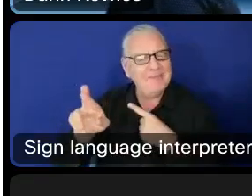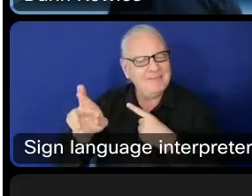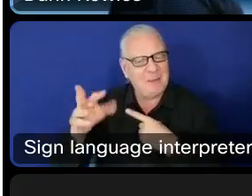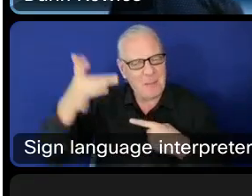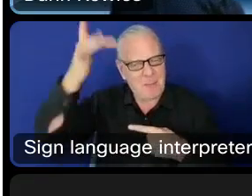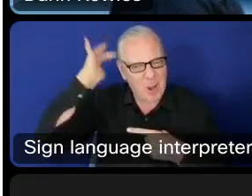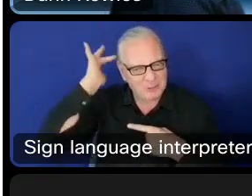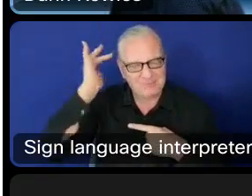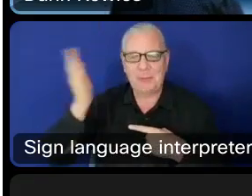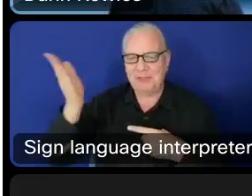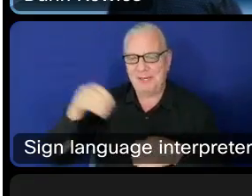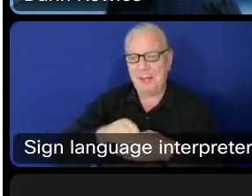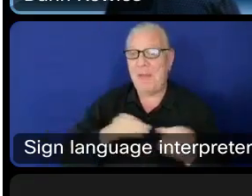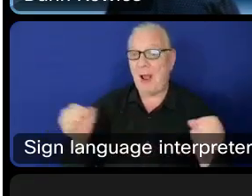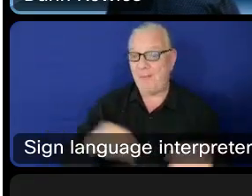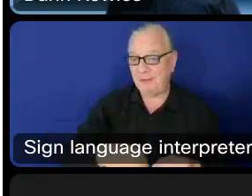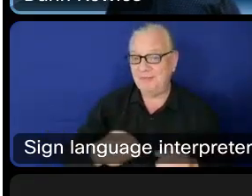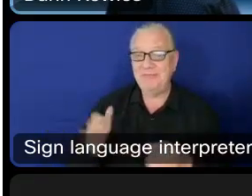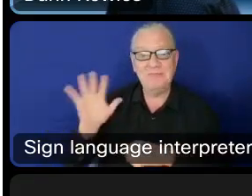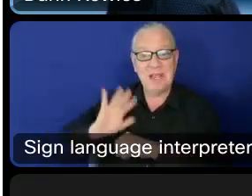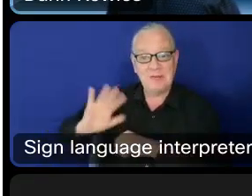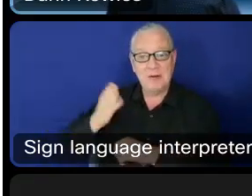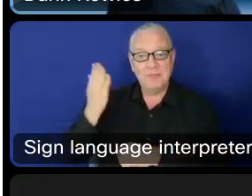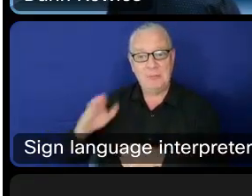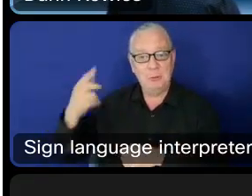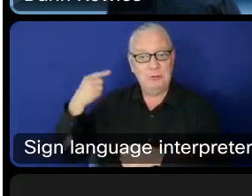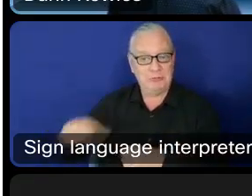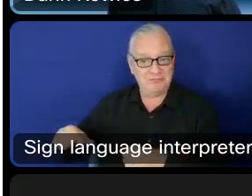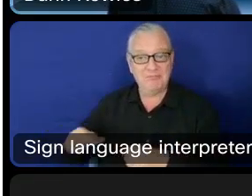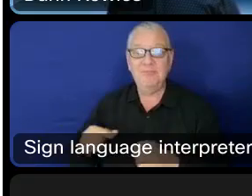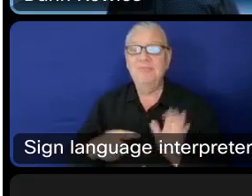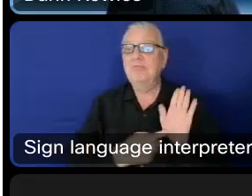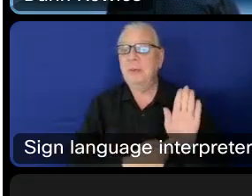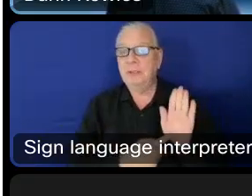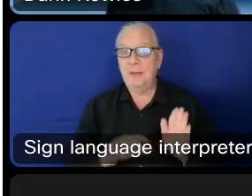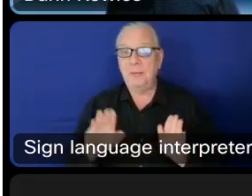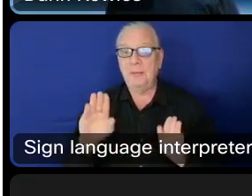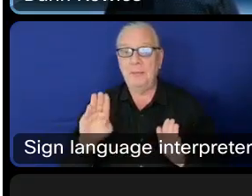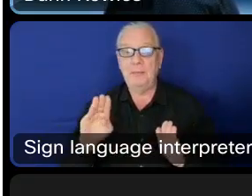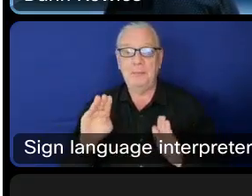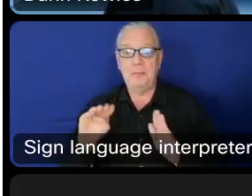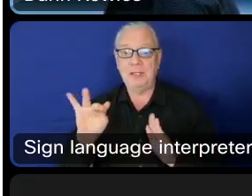blue green background. On behalf of the Department of Human Services and the Minnesota Board on Aging, I would like to